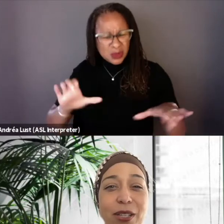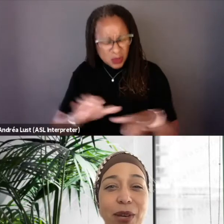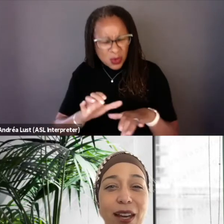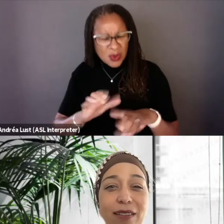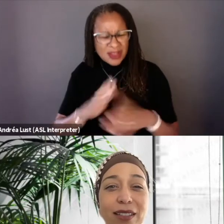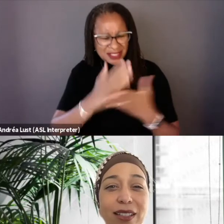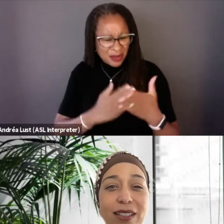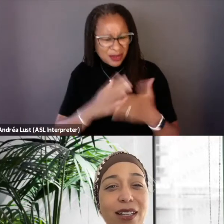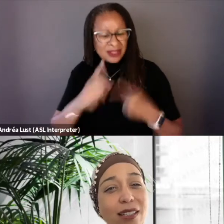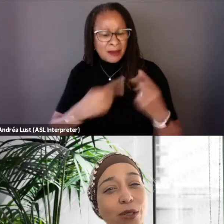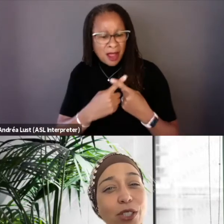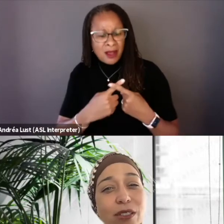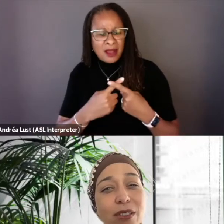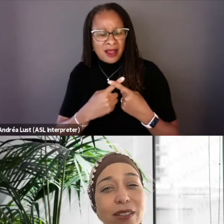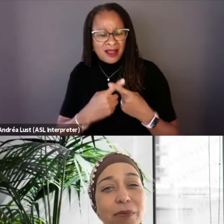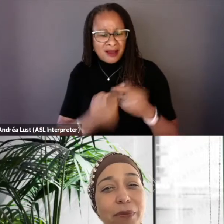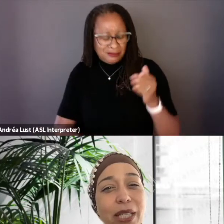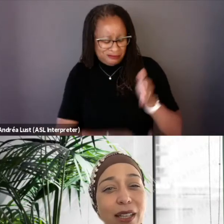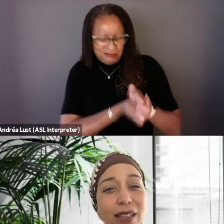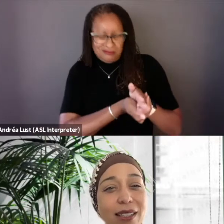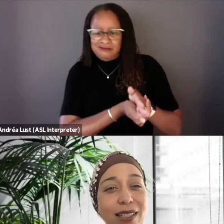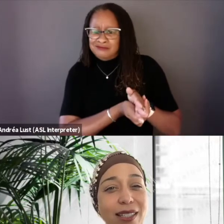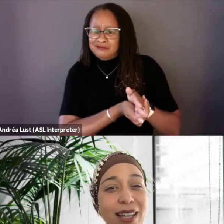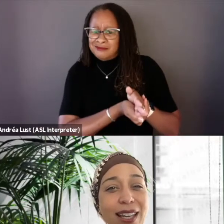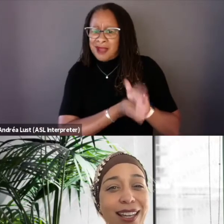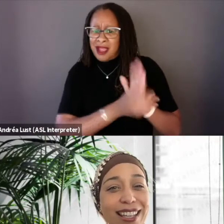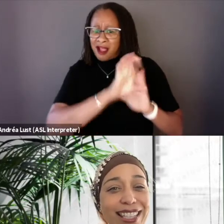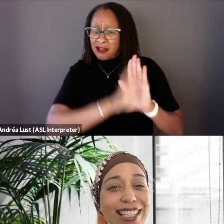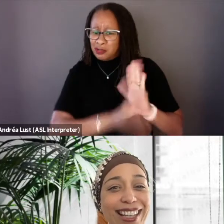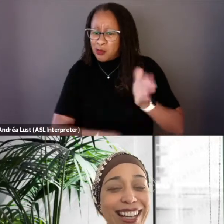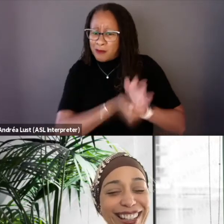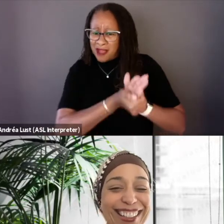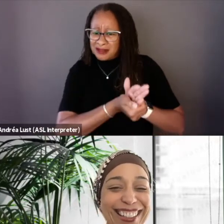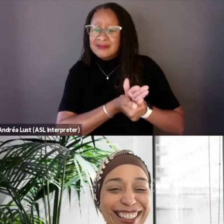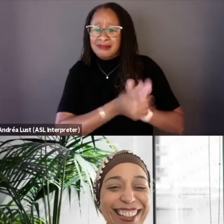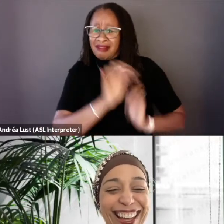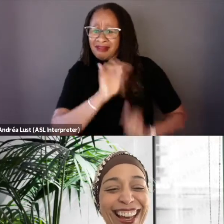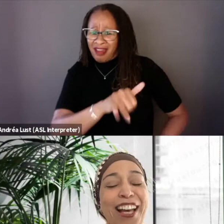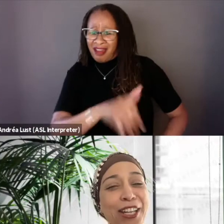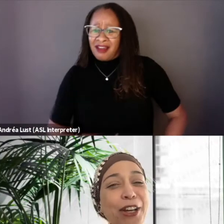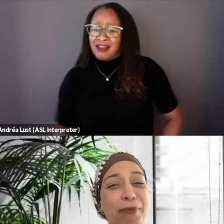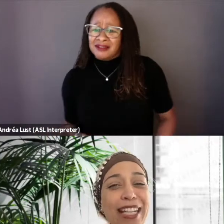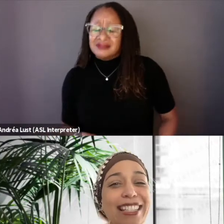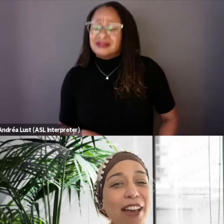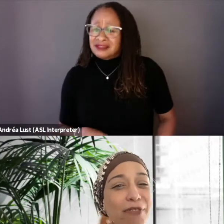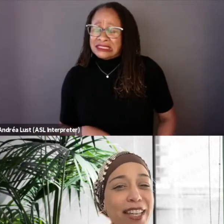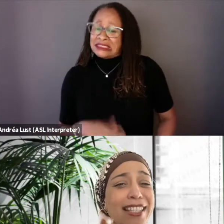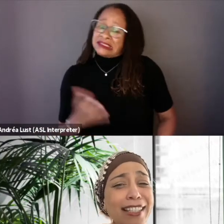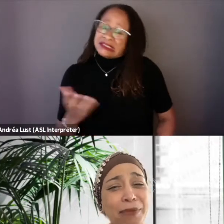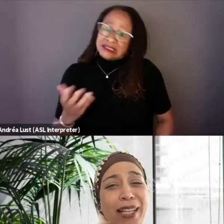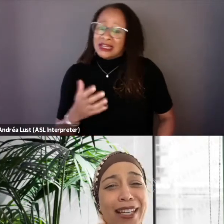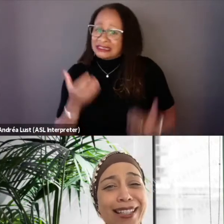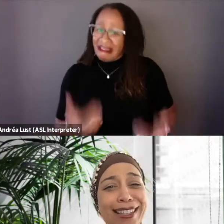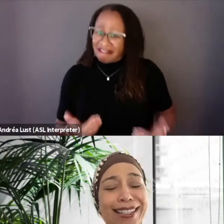about a constitutional amendment? Like, is this... (Eric and Jana laugh) you know what I mean. It's heavy, it's a little bit...